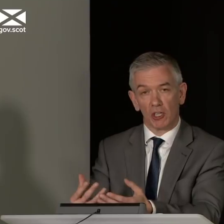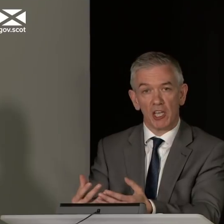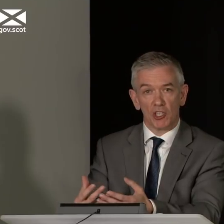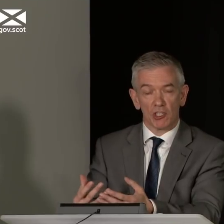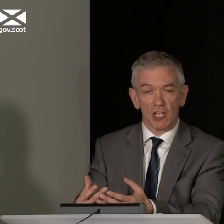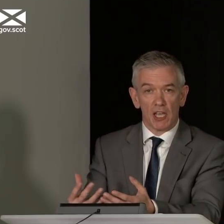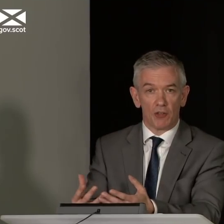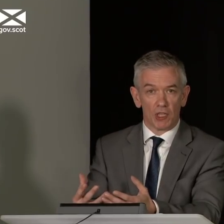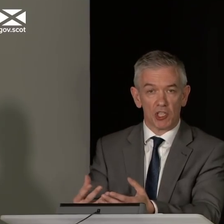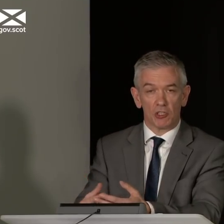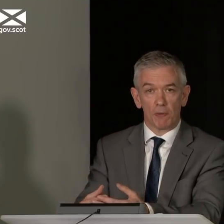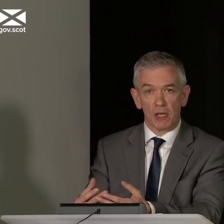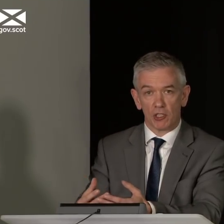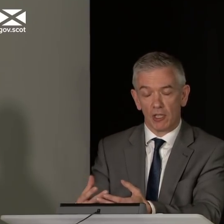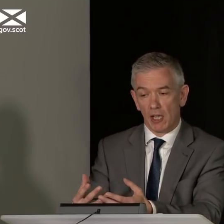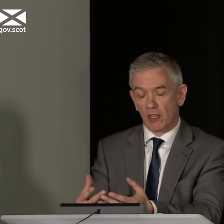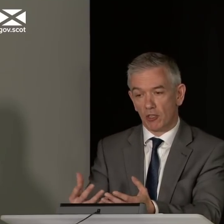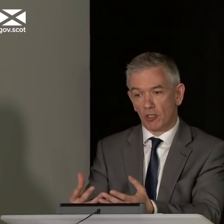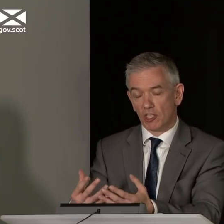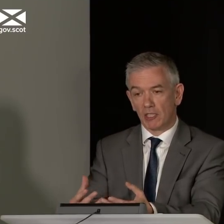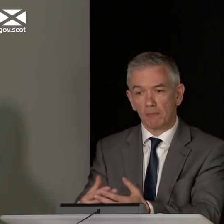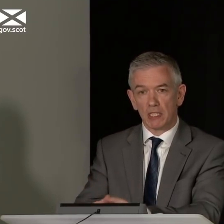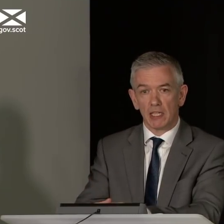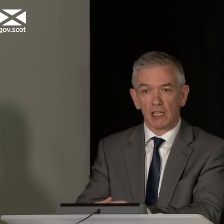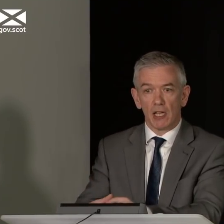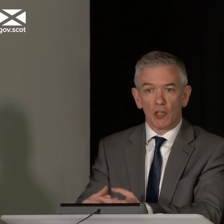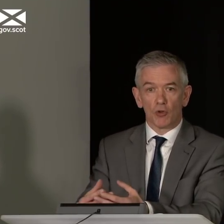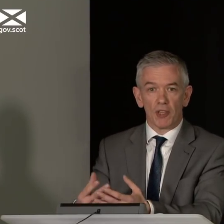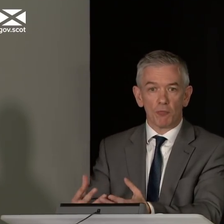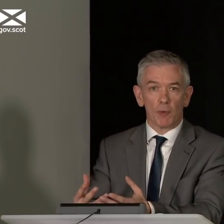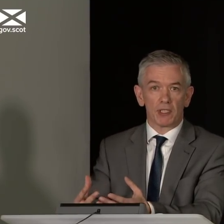your location is in relation to the person that you're standing beside. So at this moment